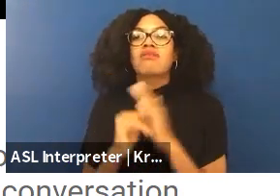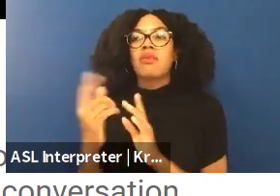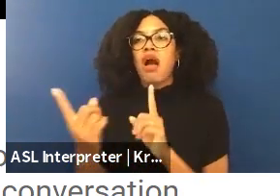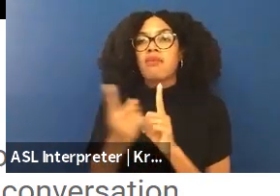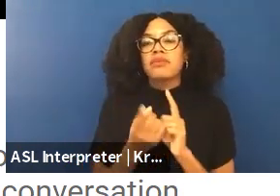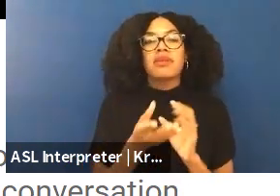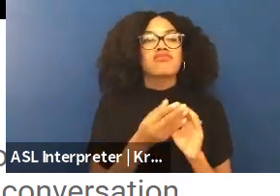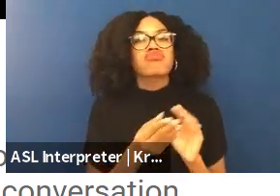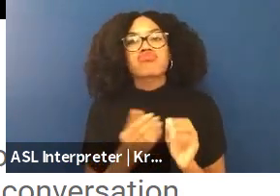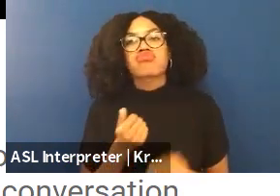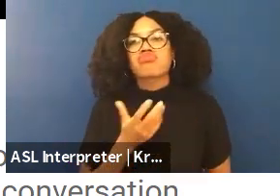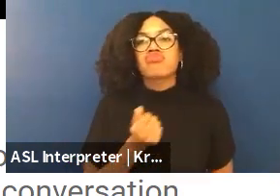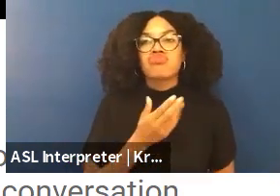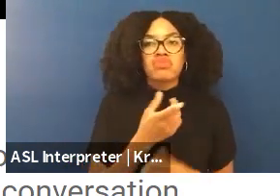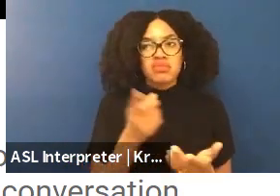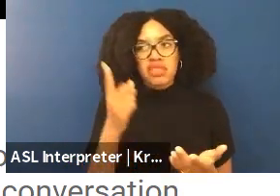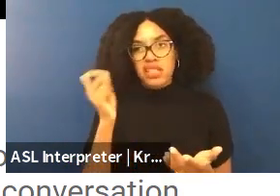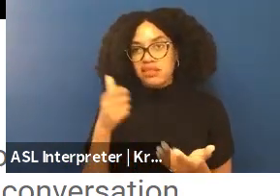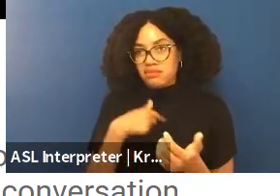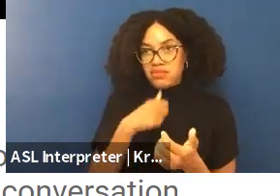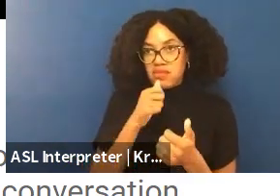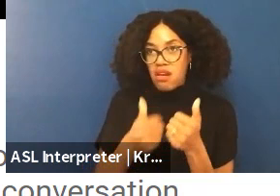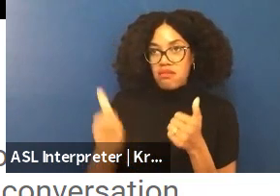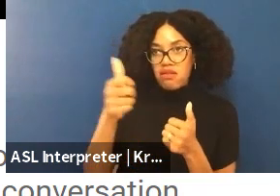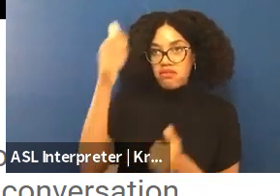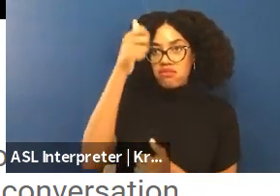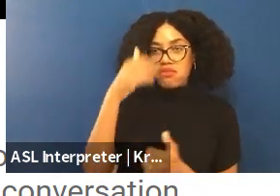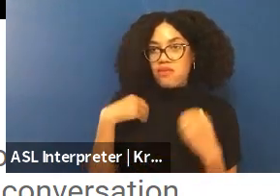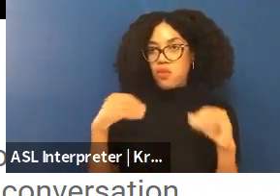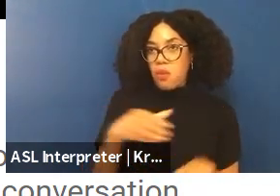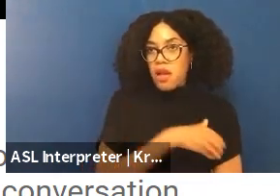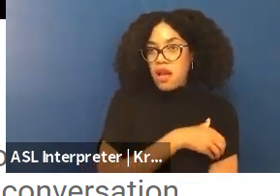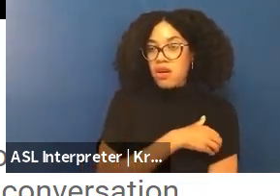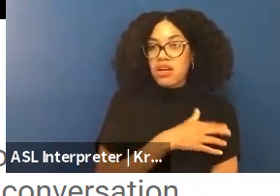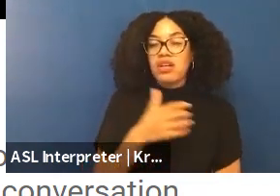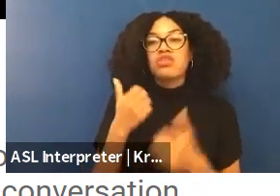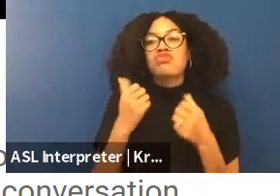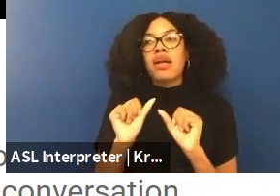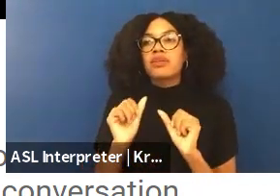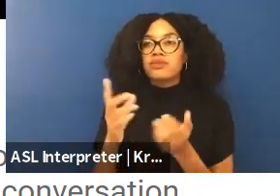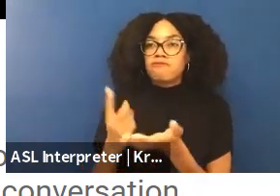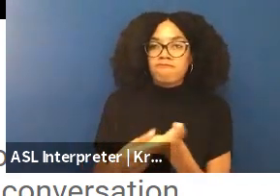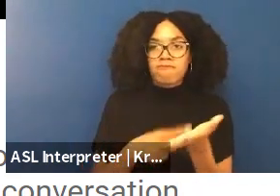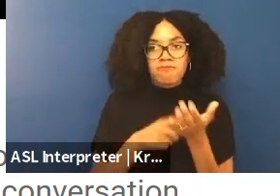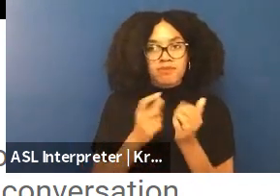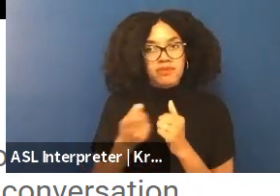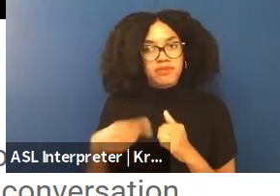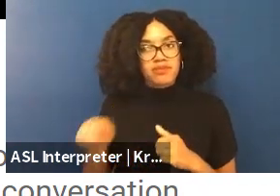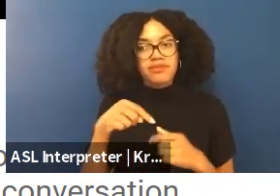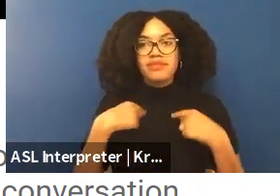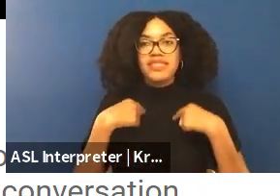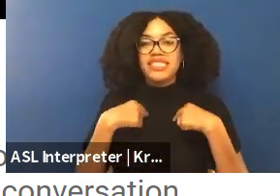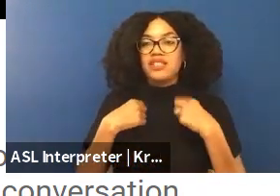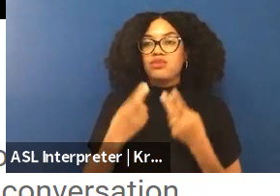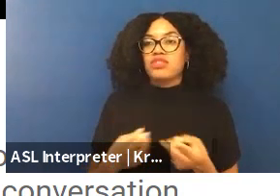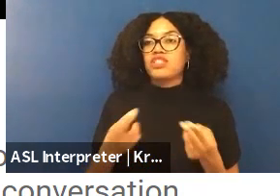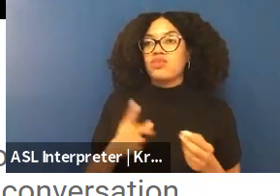And so I try to stress that all the time: that I'm a resource for you. I'm not going